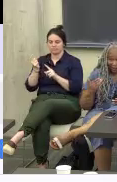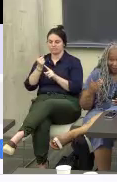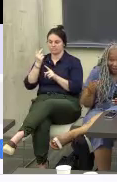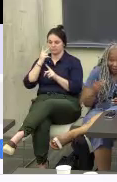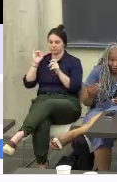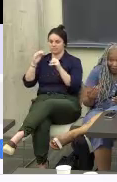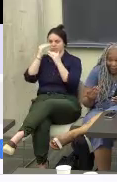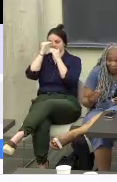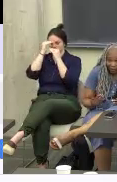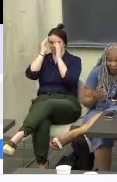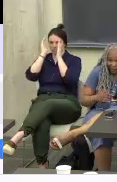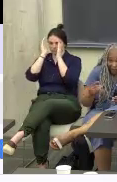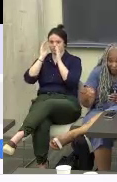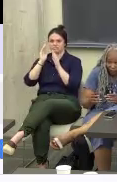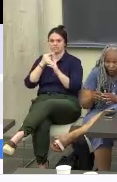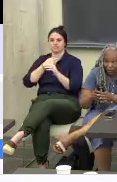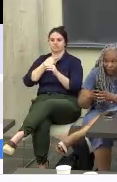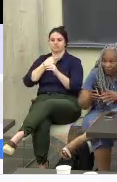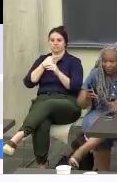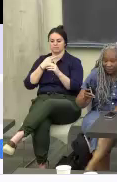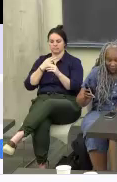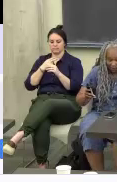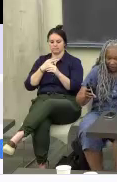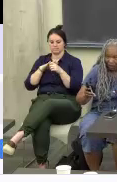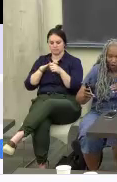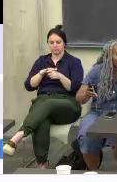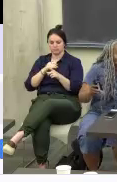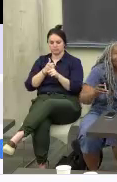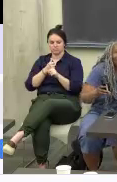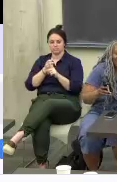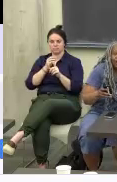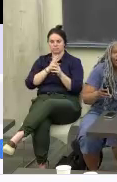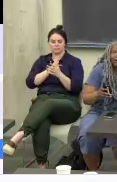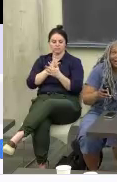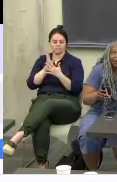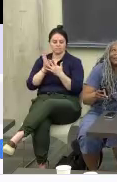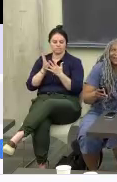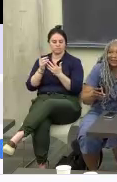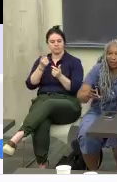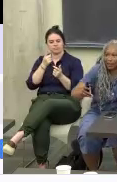seeing him yourself and in what ways you're you know are looking at you're always at least